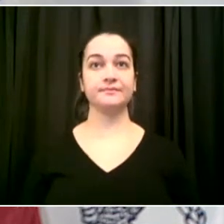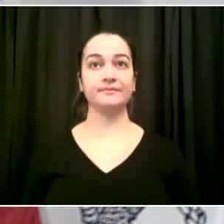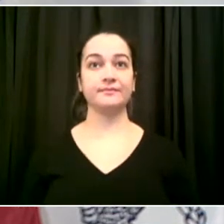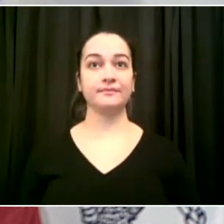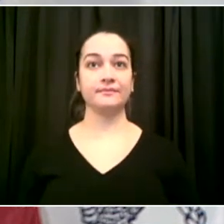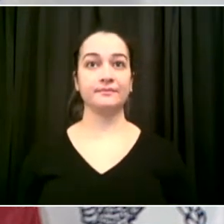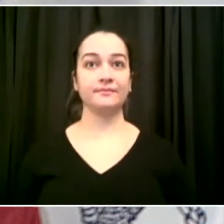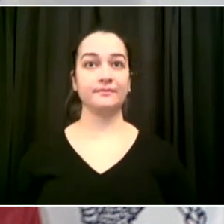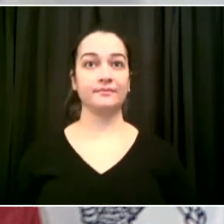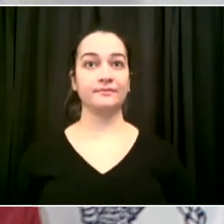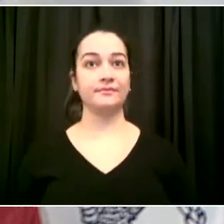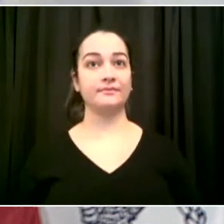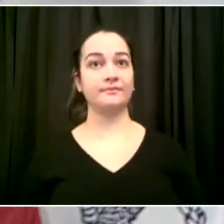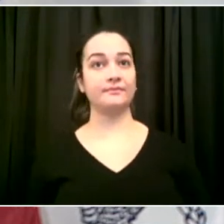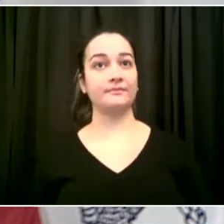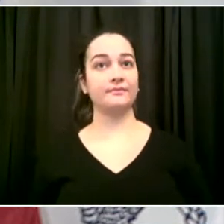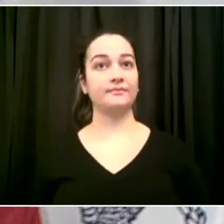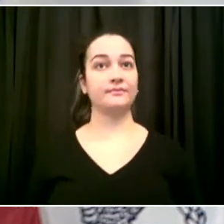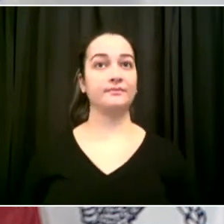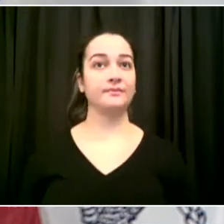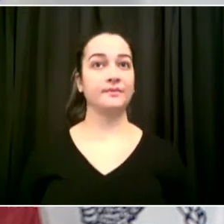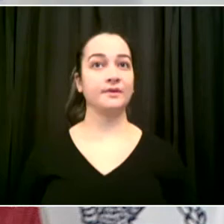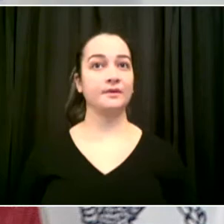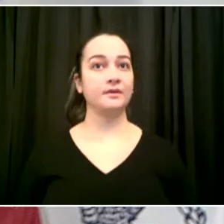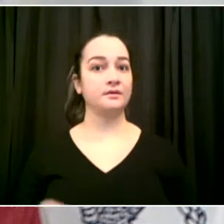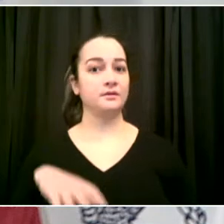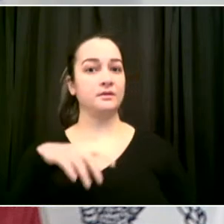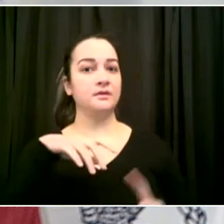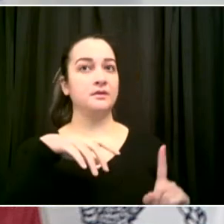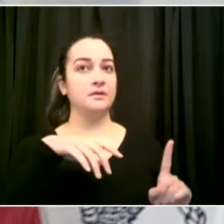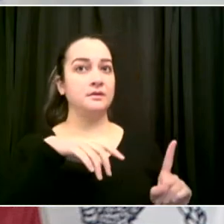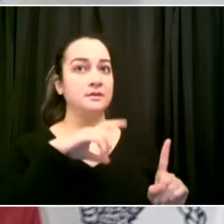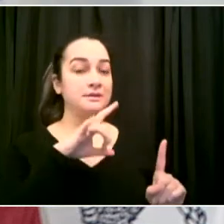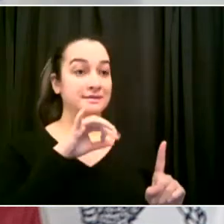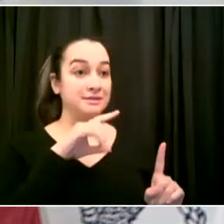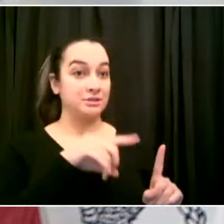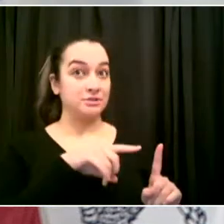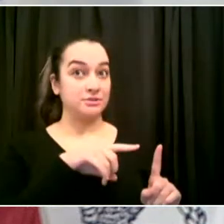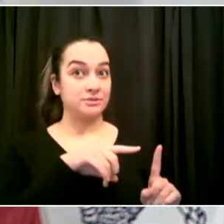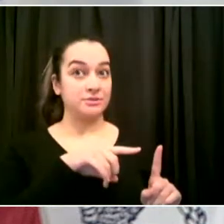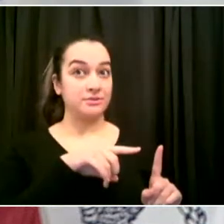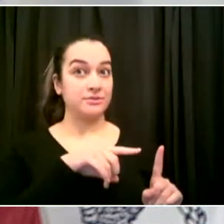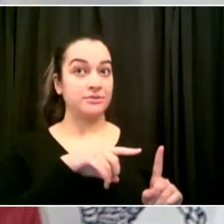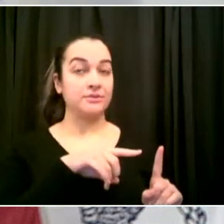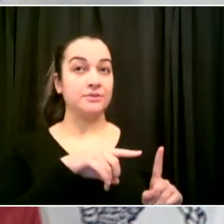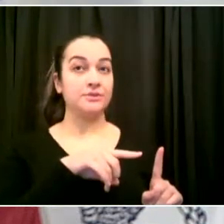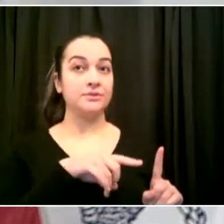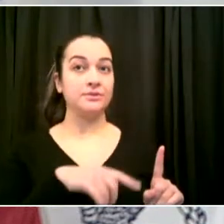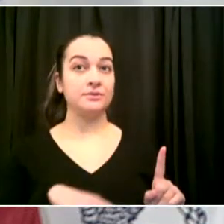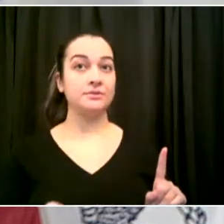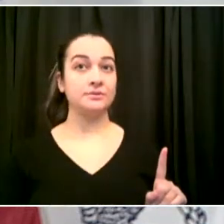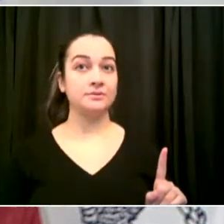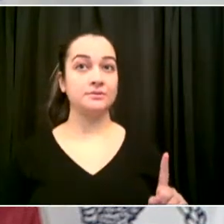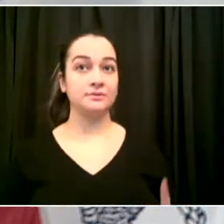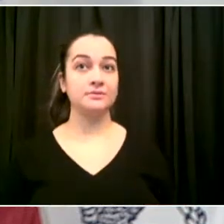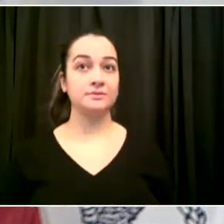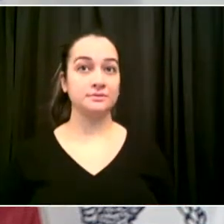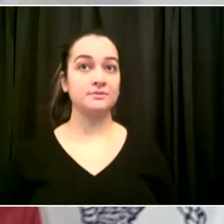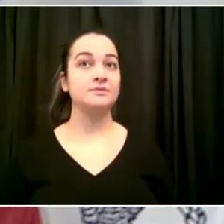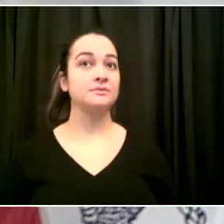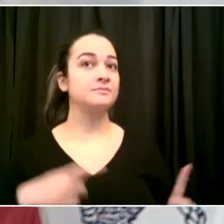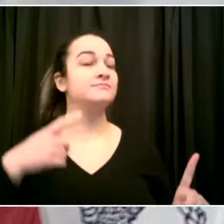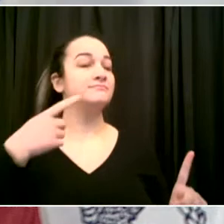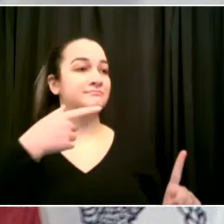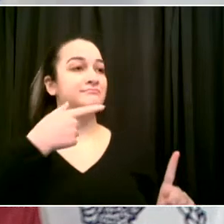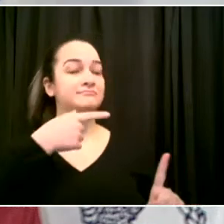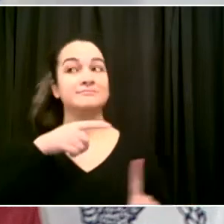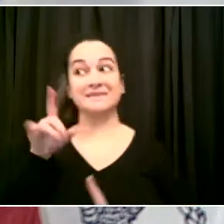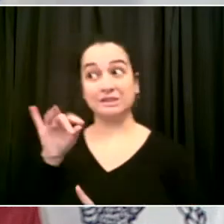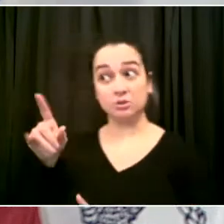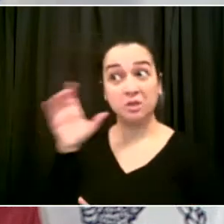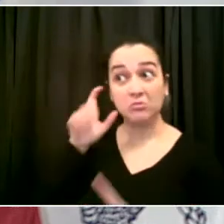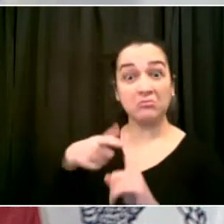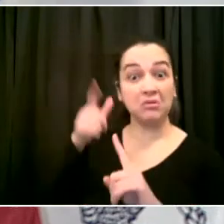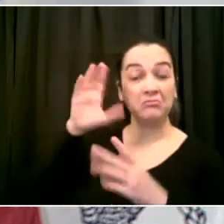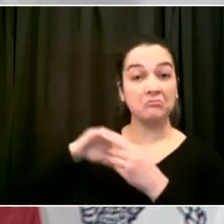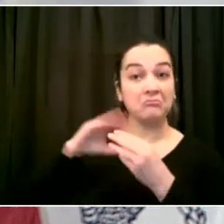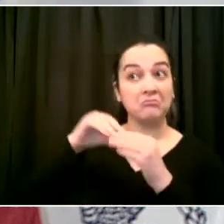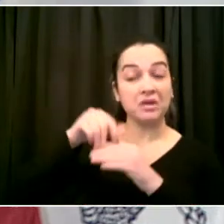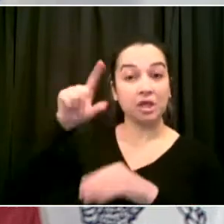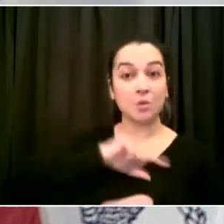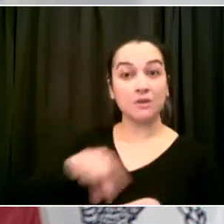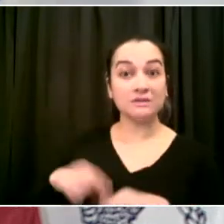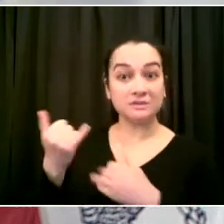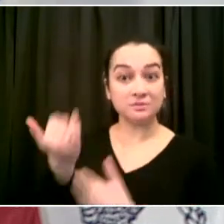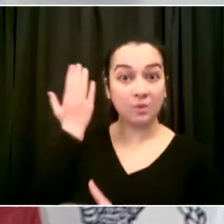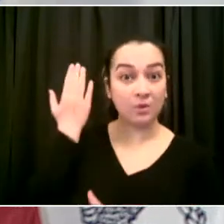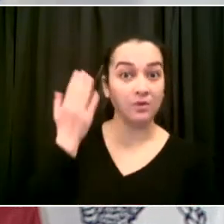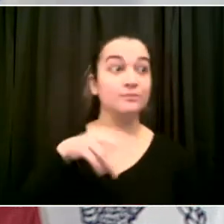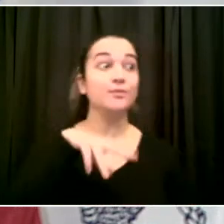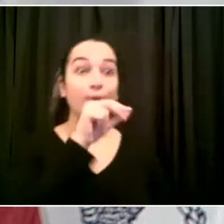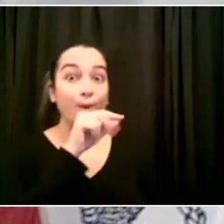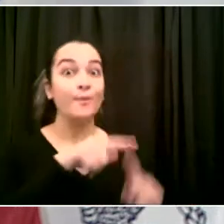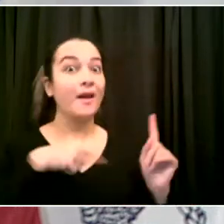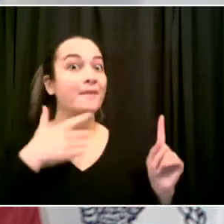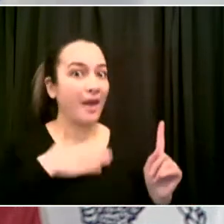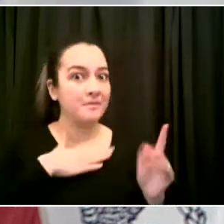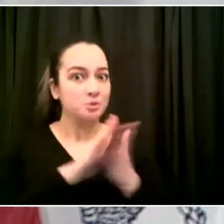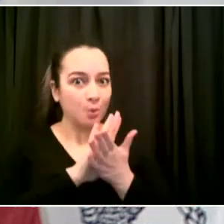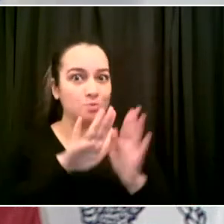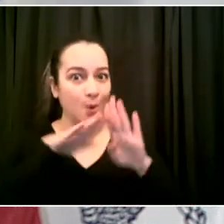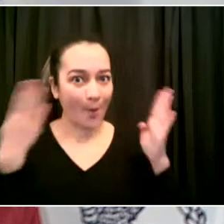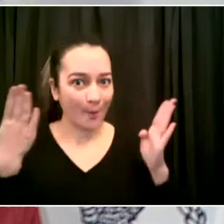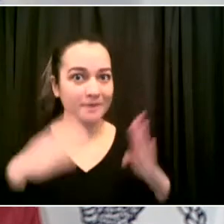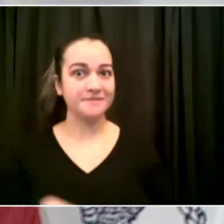WERRE YOU WITH